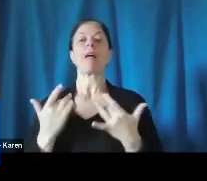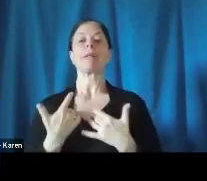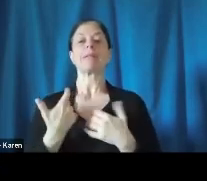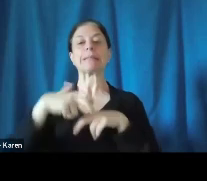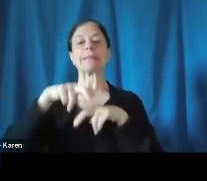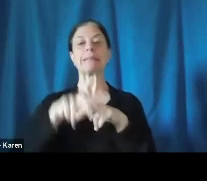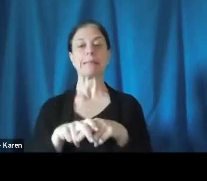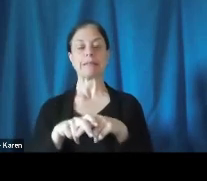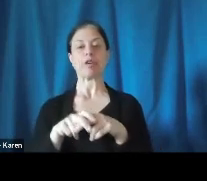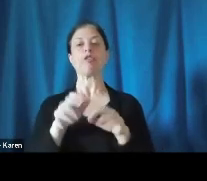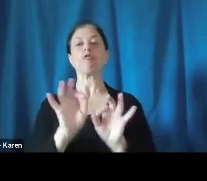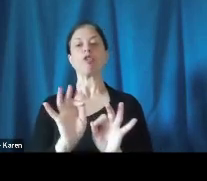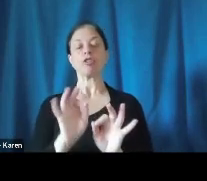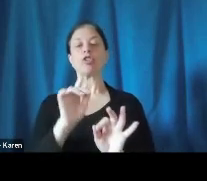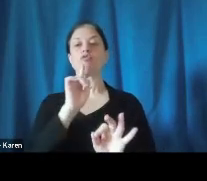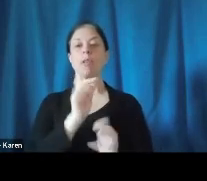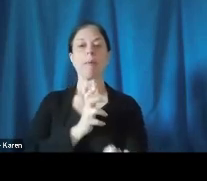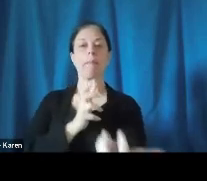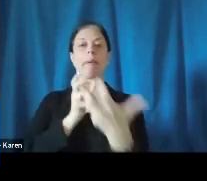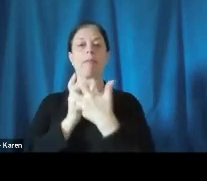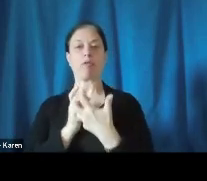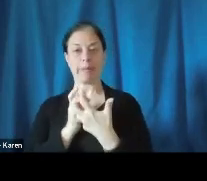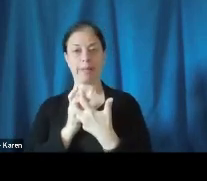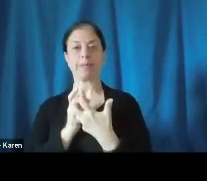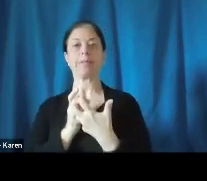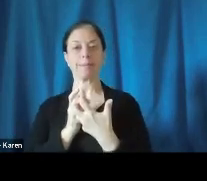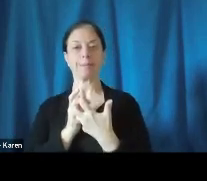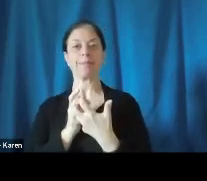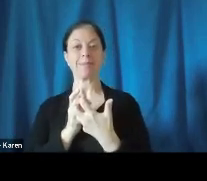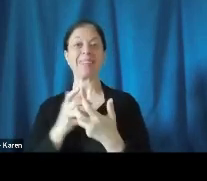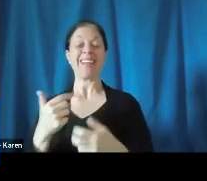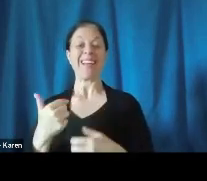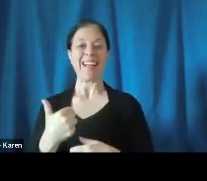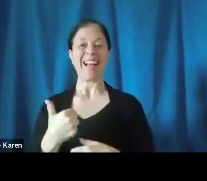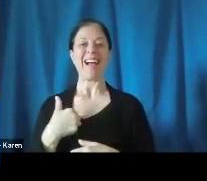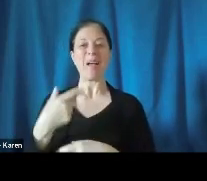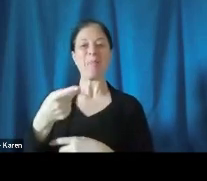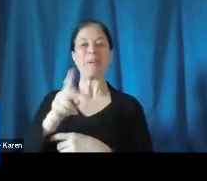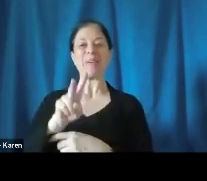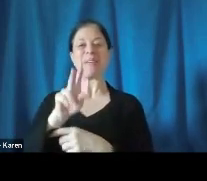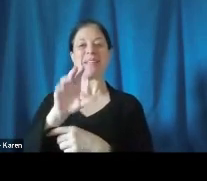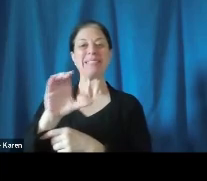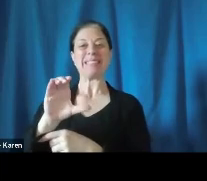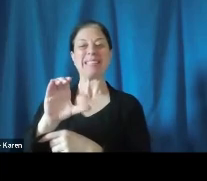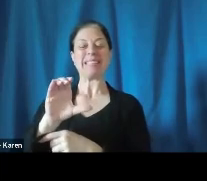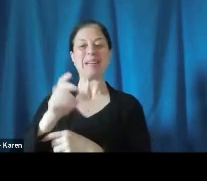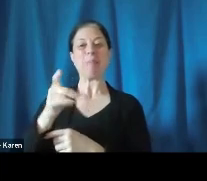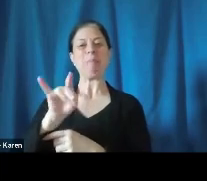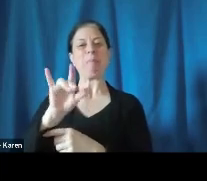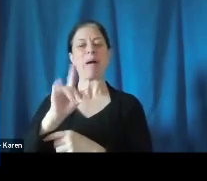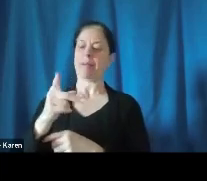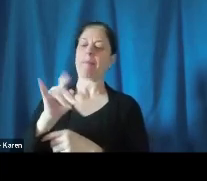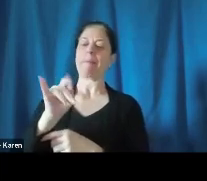I remember that I wanted to build my own chair to see how it felt to sit in a piece of furniture that was actually